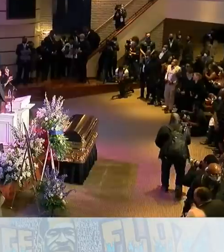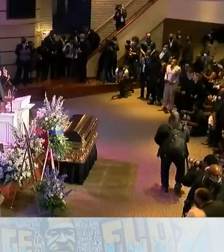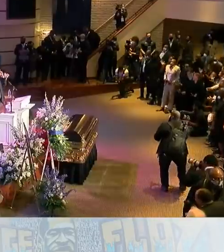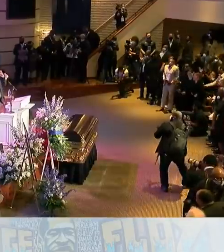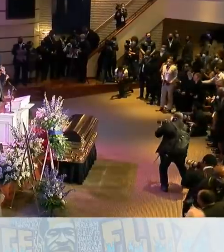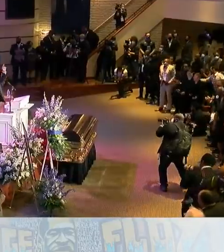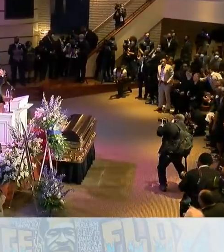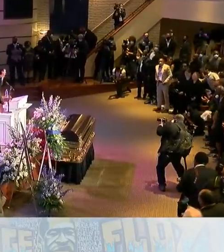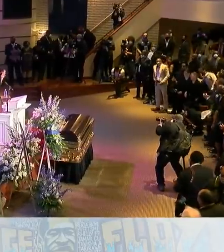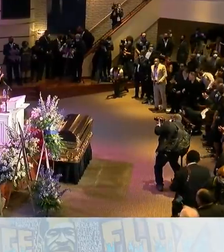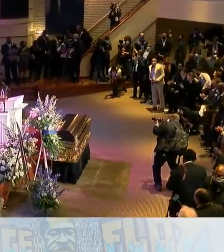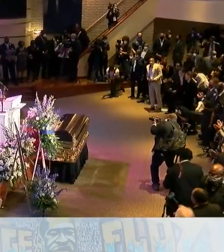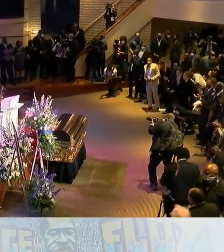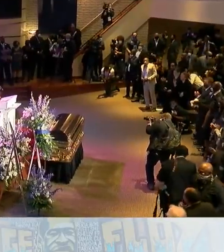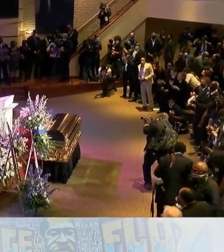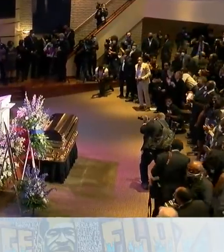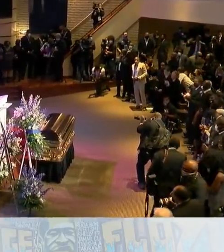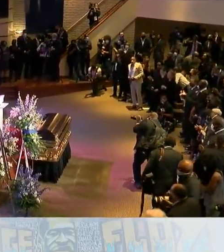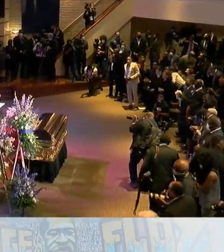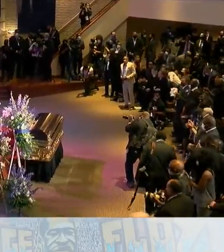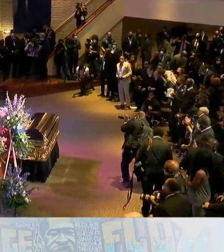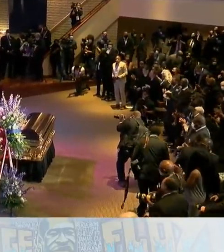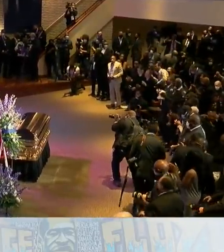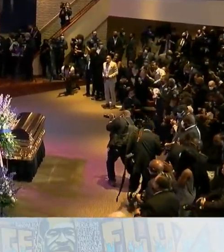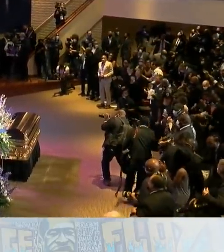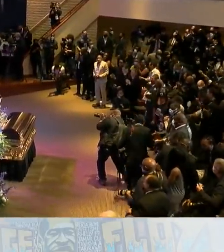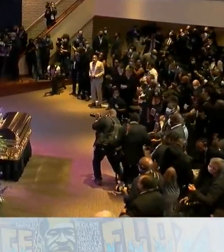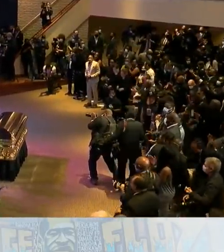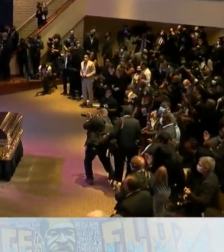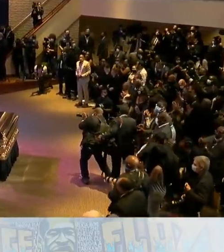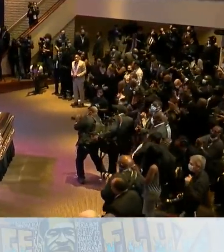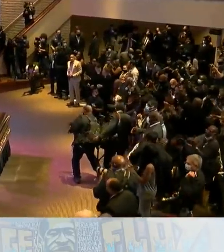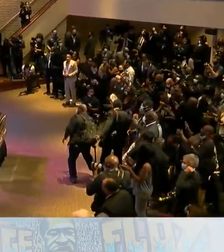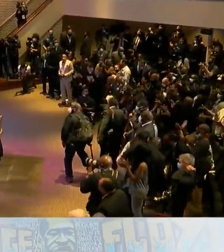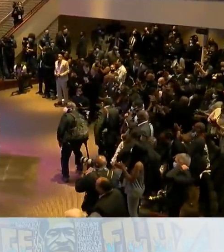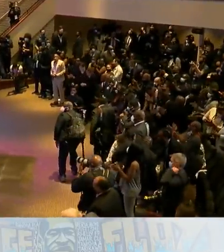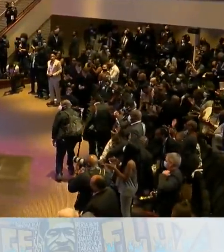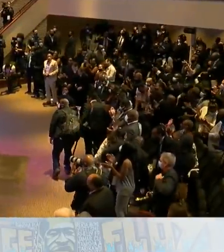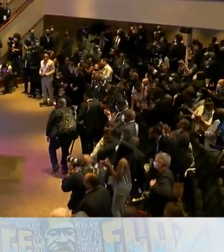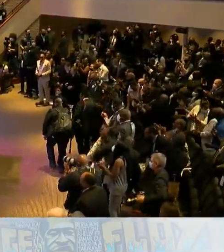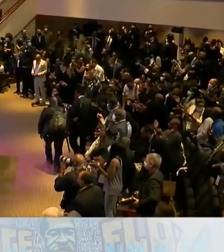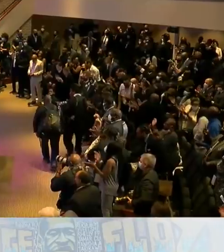EVERY PRAISE IS UNTO OUR GOD. LET'S STAND TO OUR FEET, EVERYBODY. PUT YOUR HANDS TOGETHER.